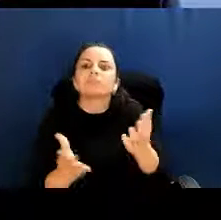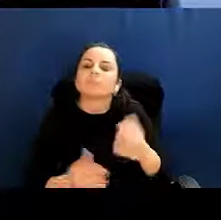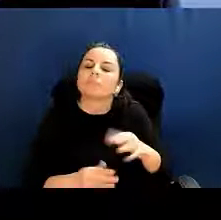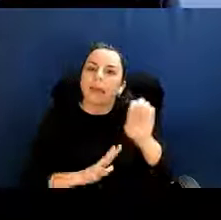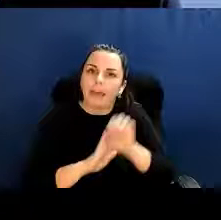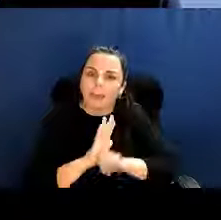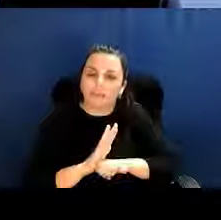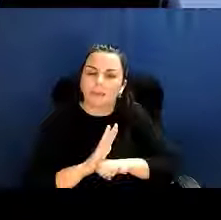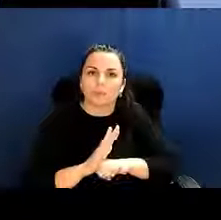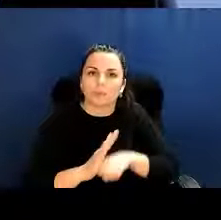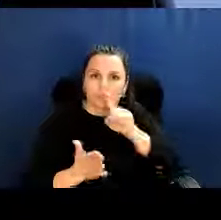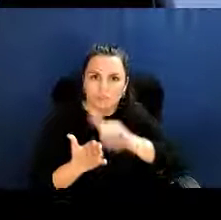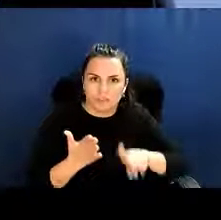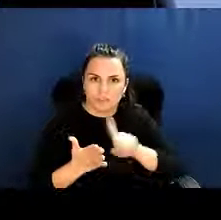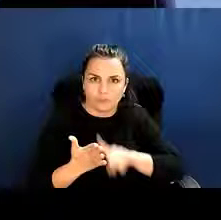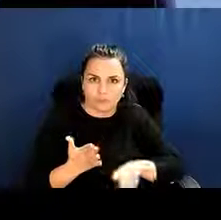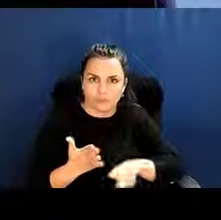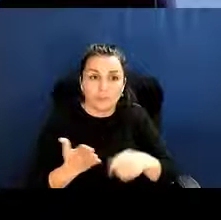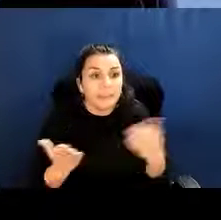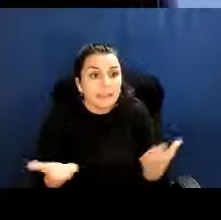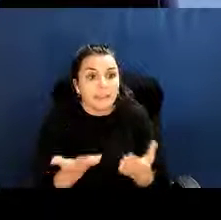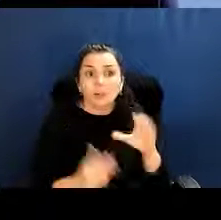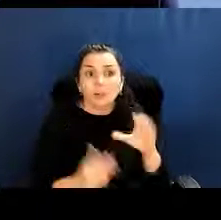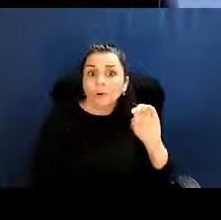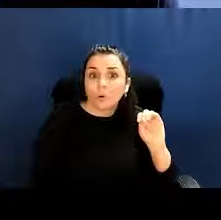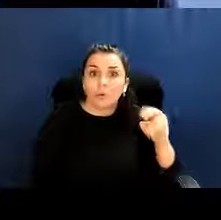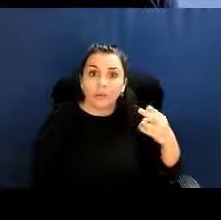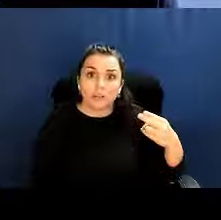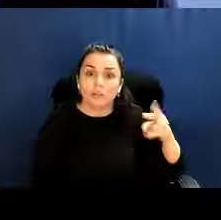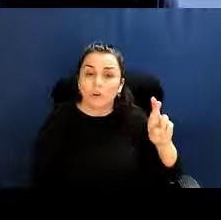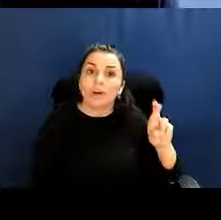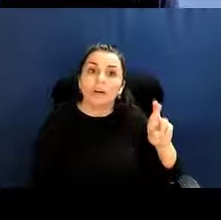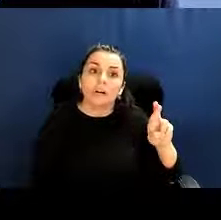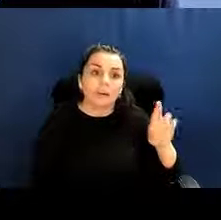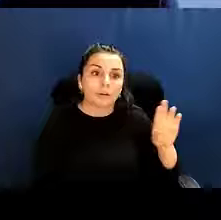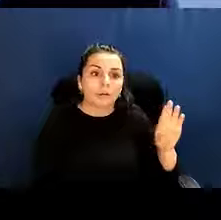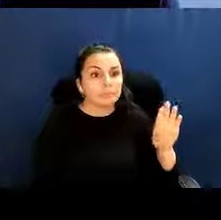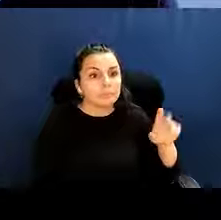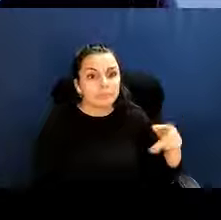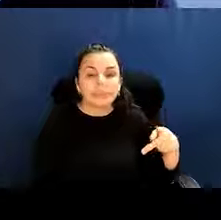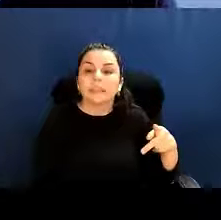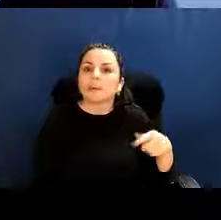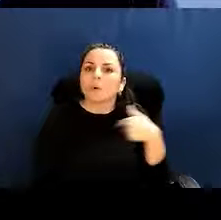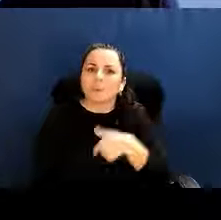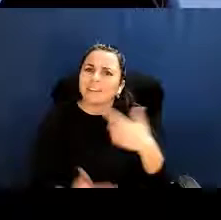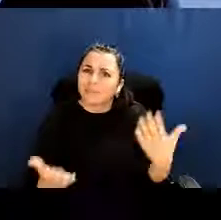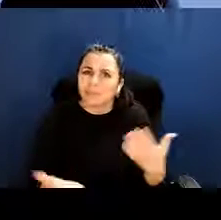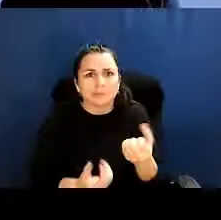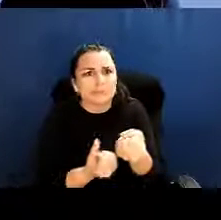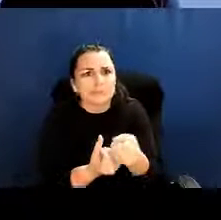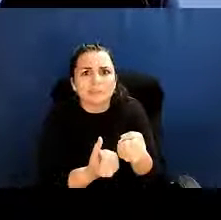and OHRP is your partner for educating the public about research and research participation.